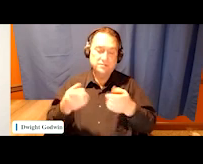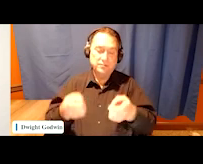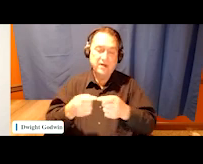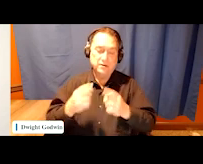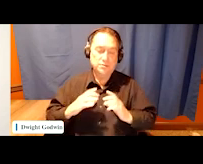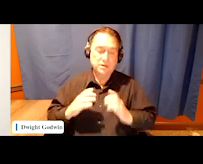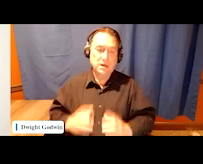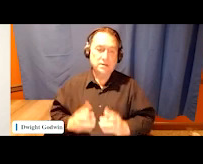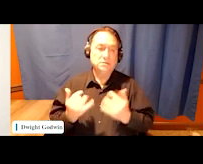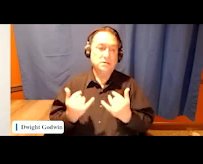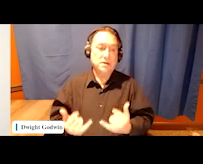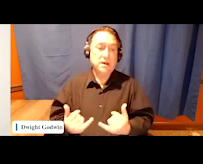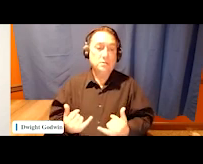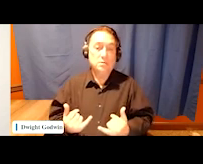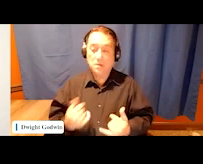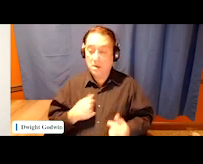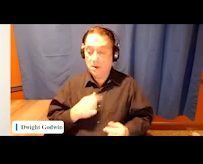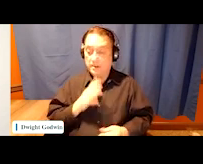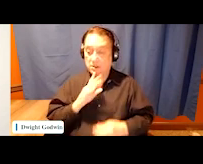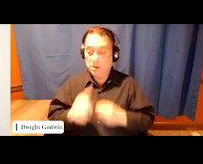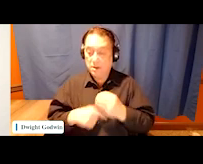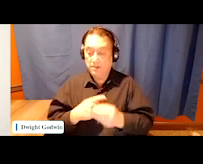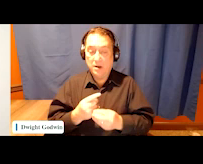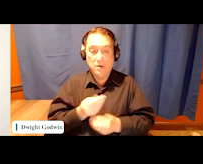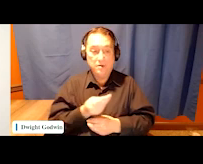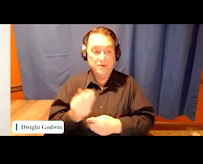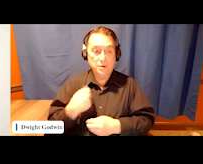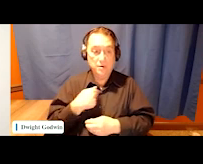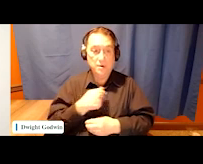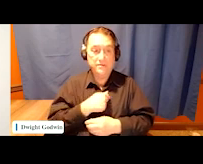So now, I'll be going over a few of our success stories,